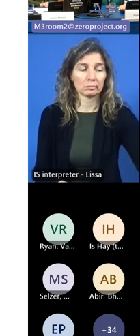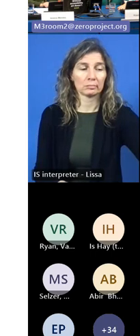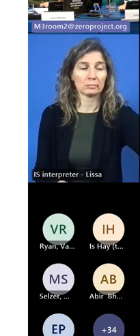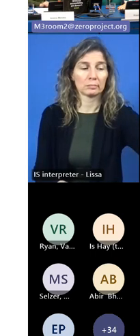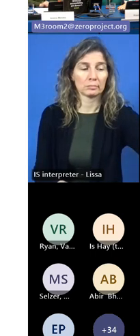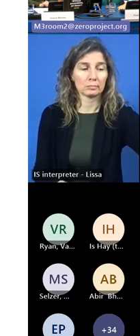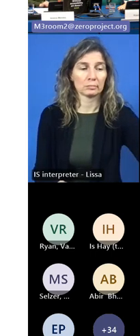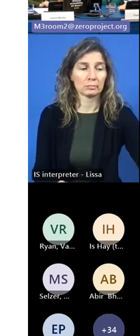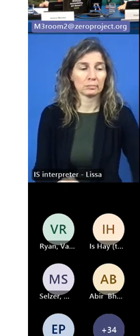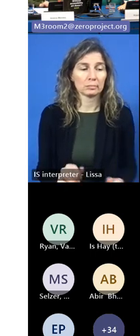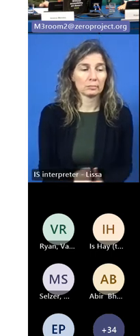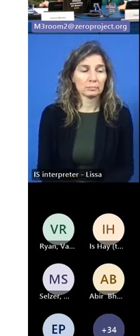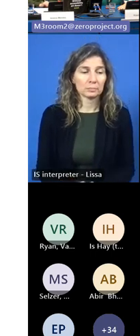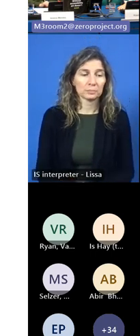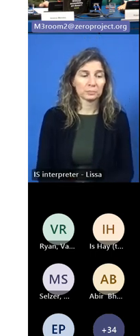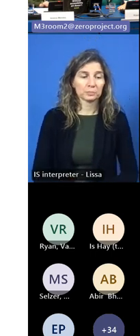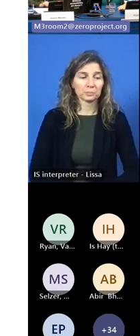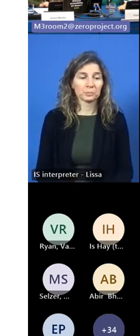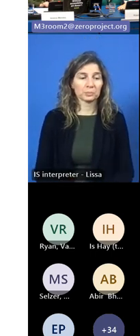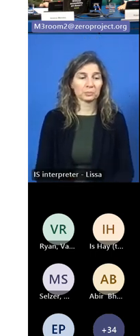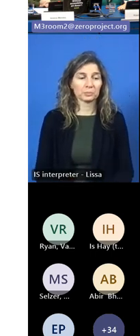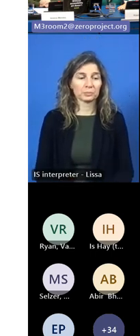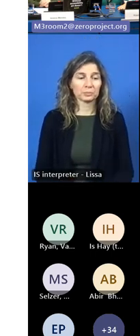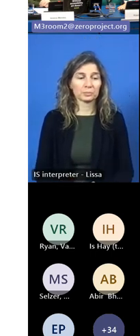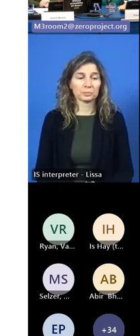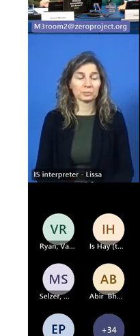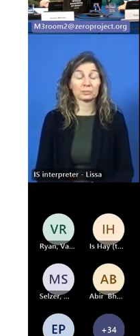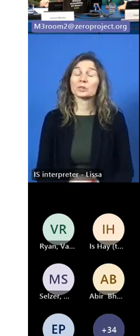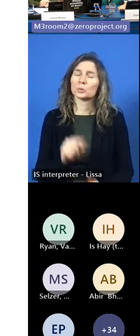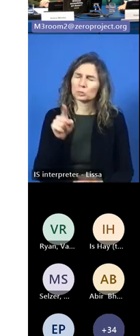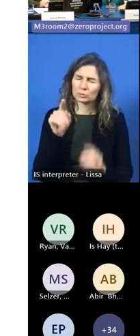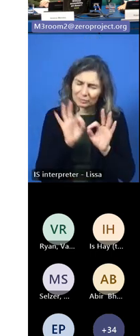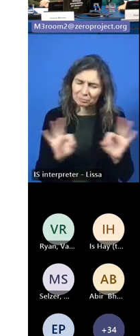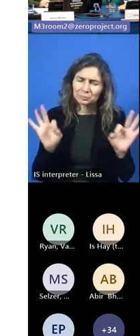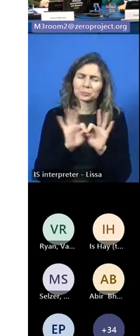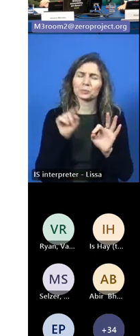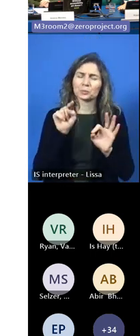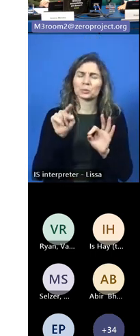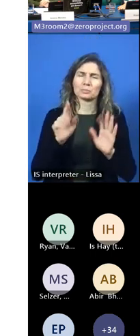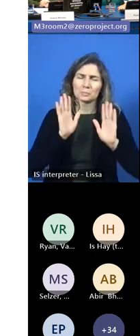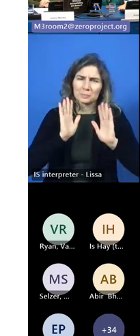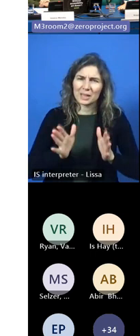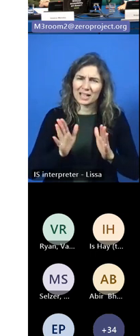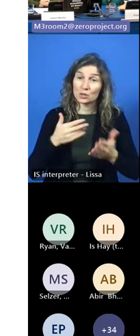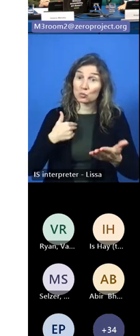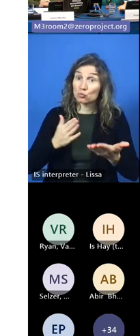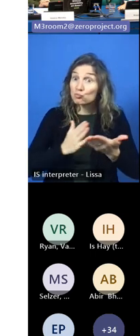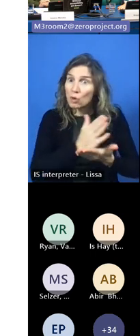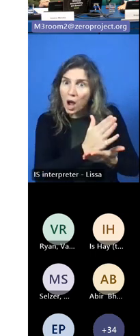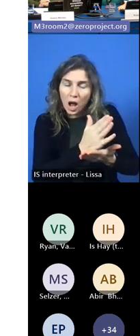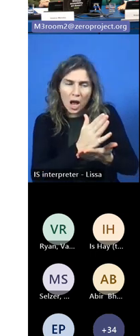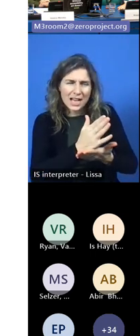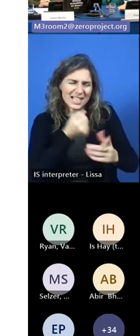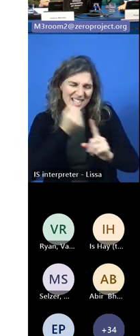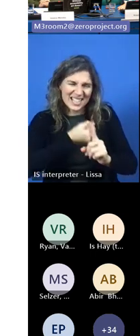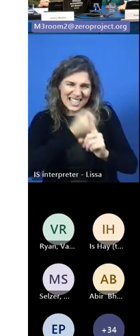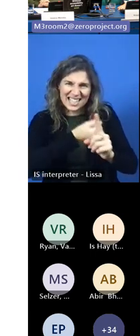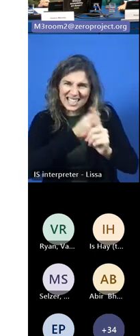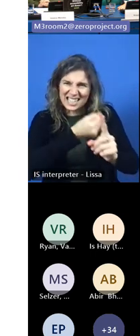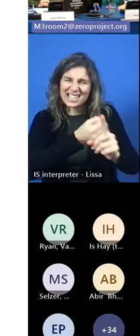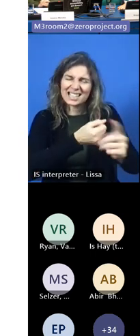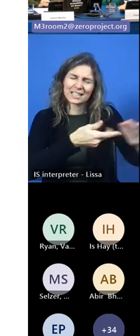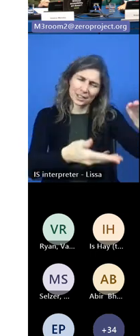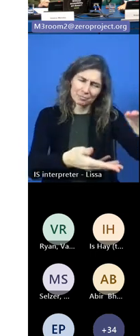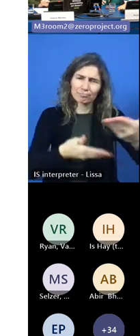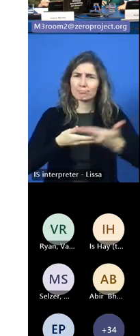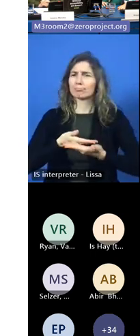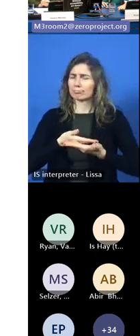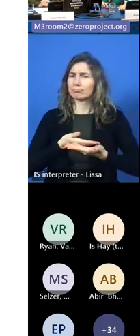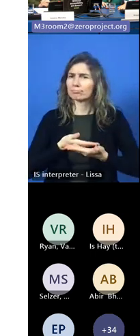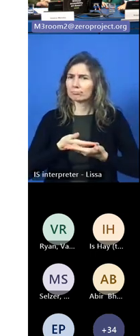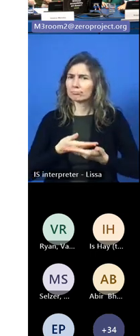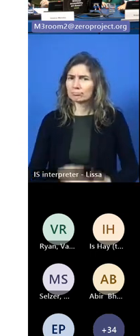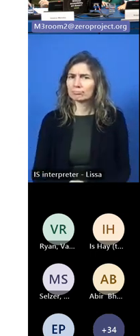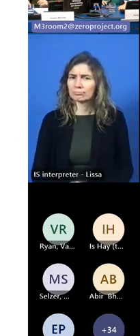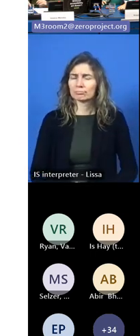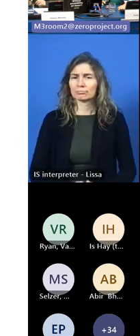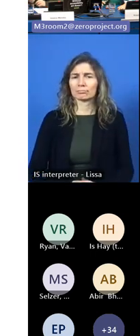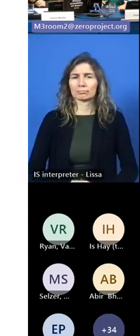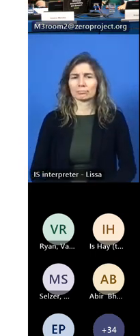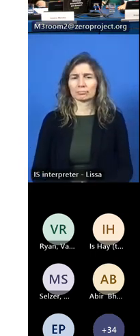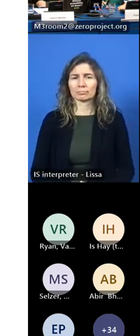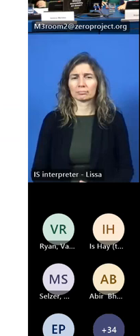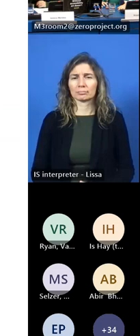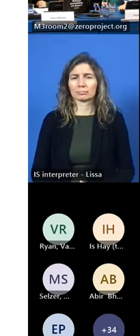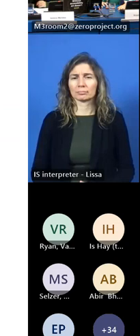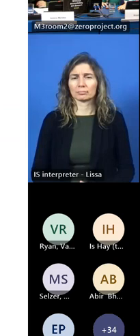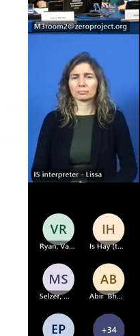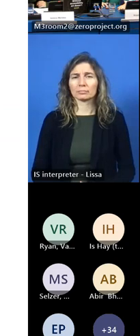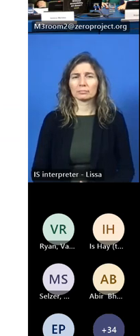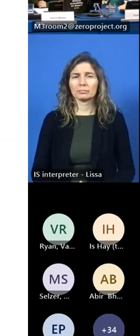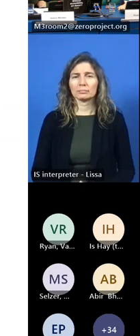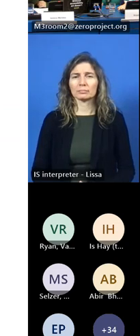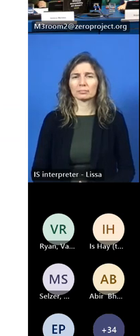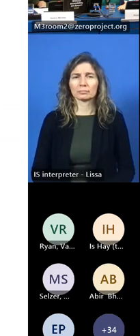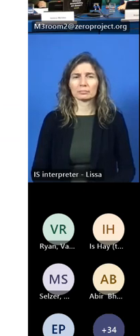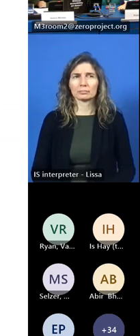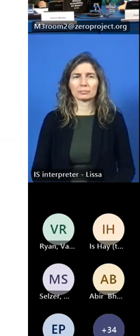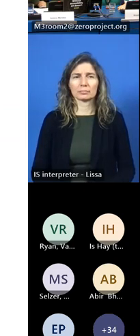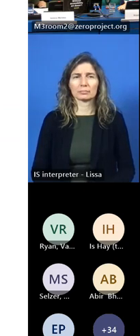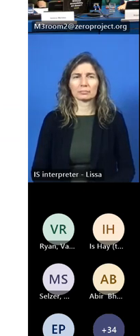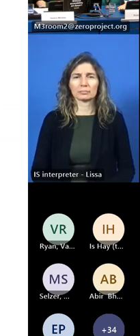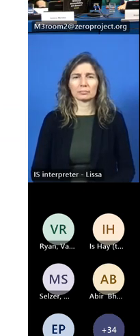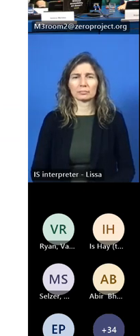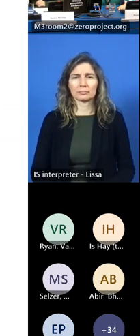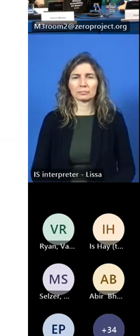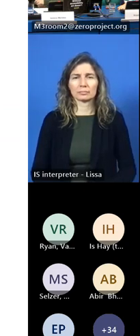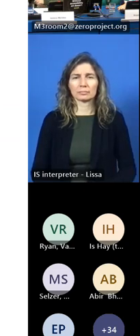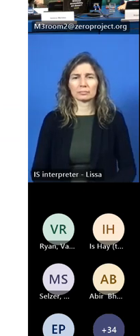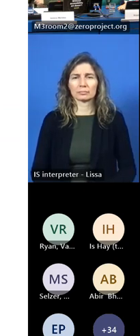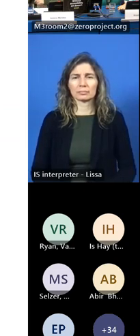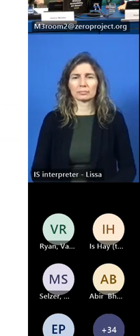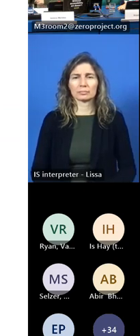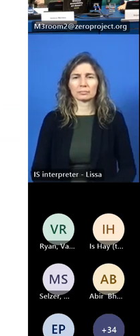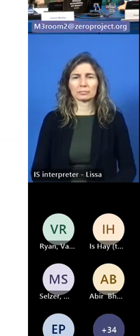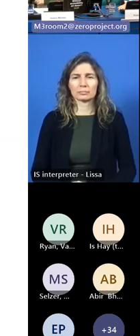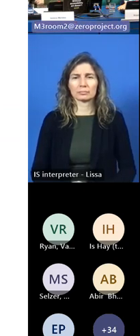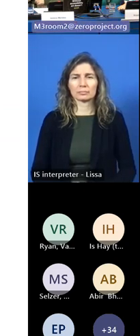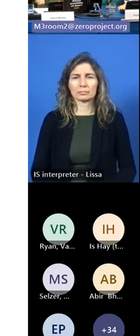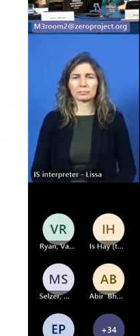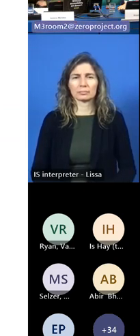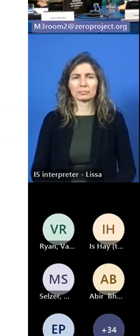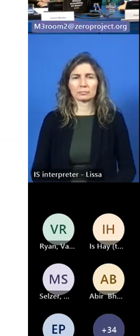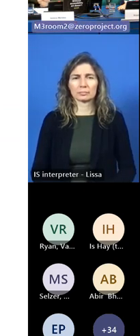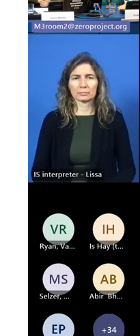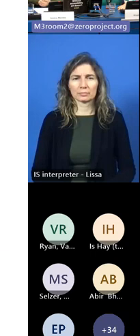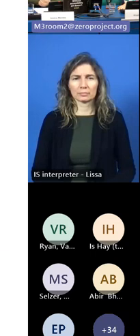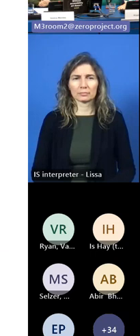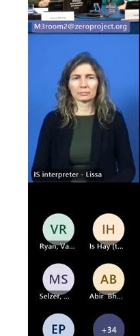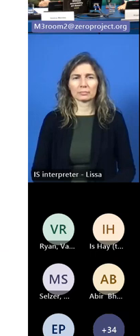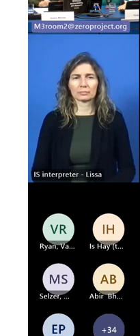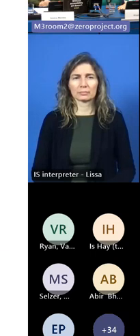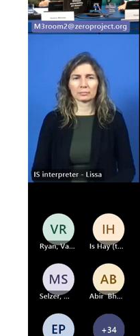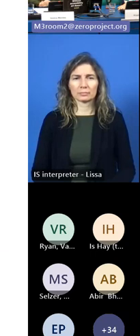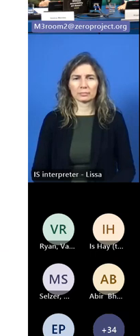every day for our rights and get to know them and fight for them so that we can have them fulfilled.